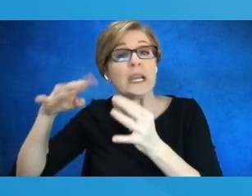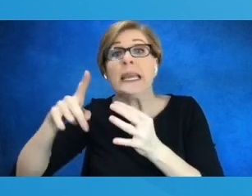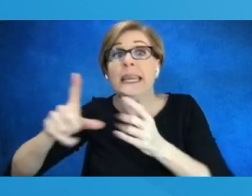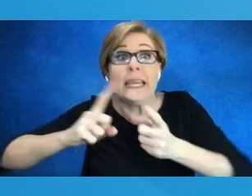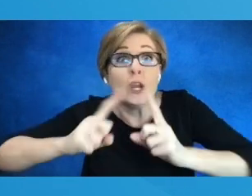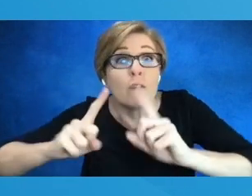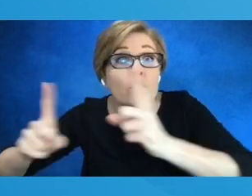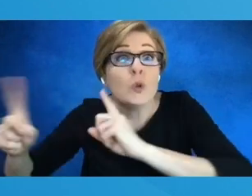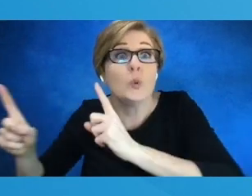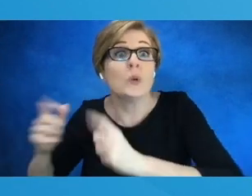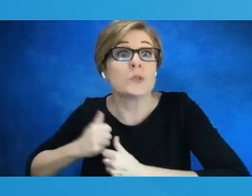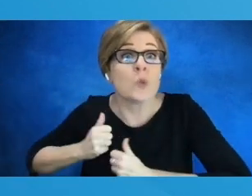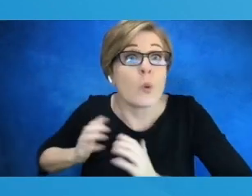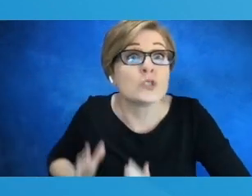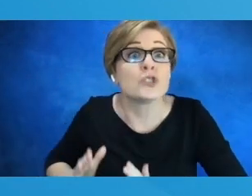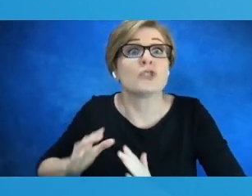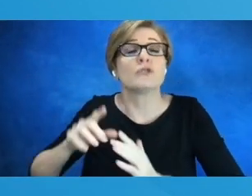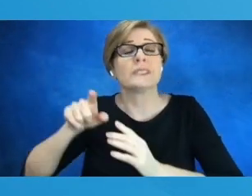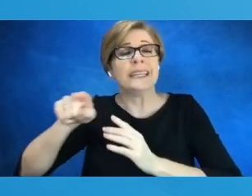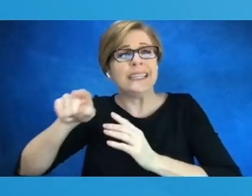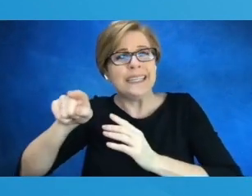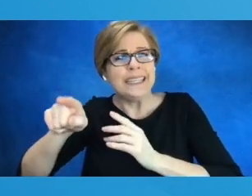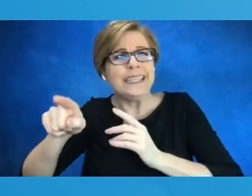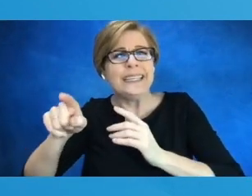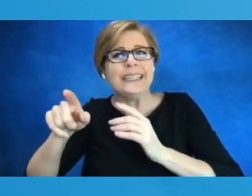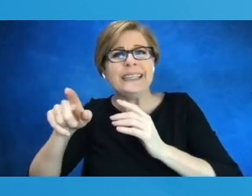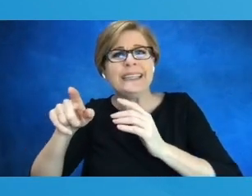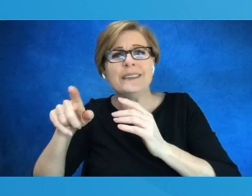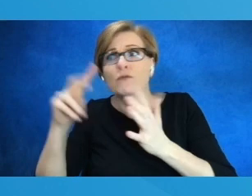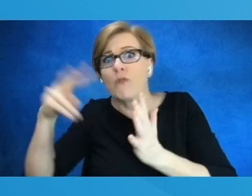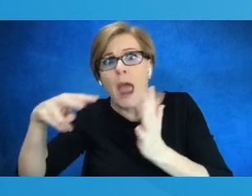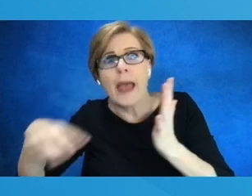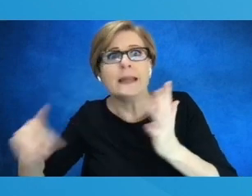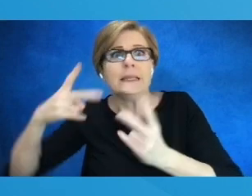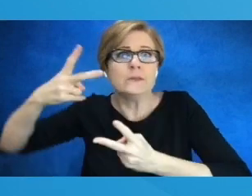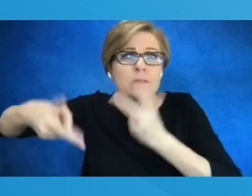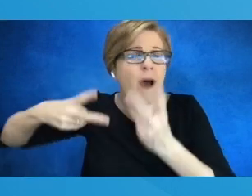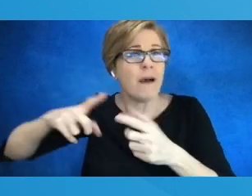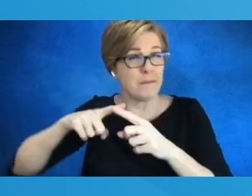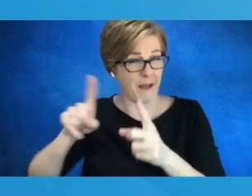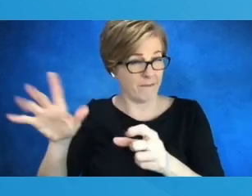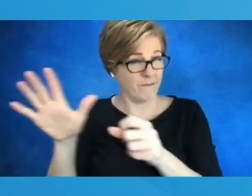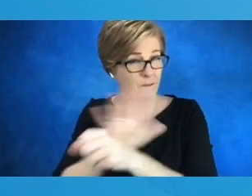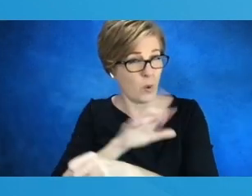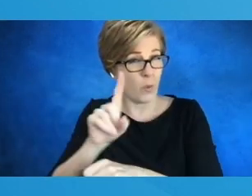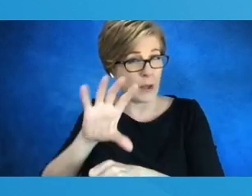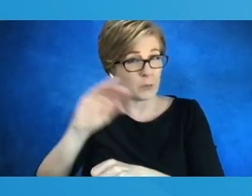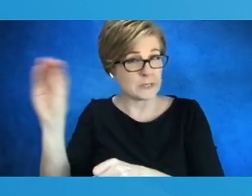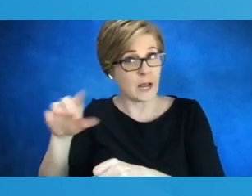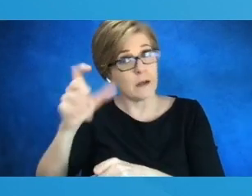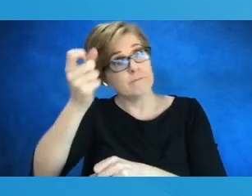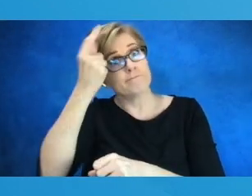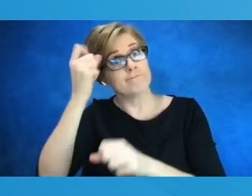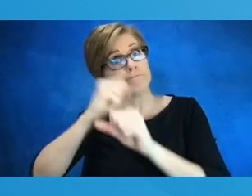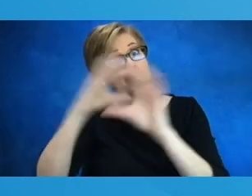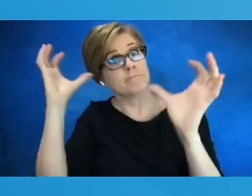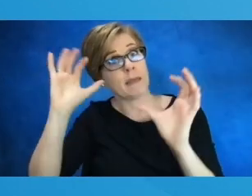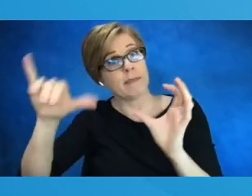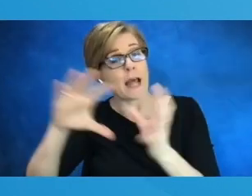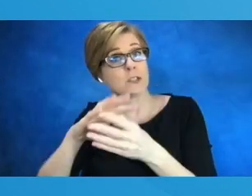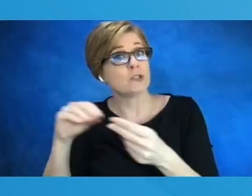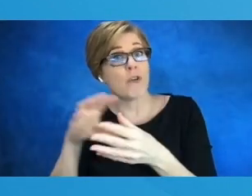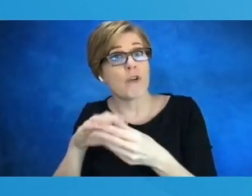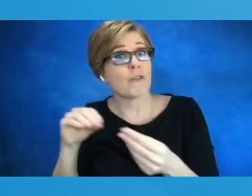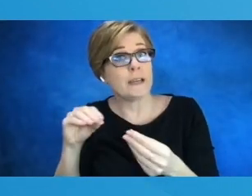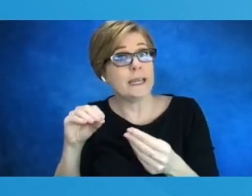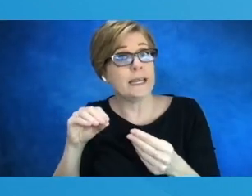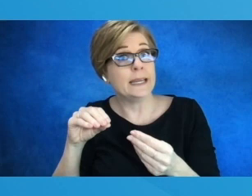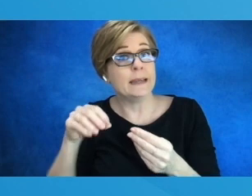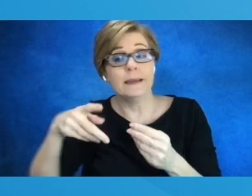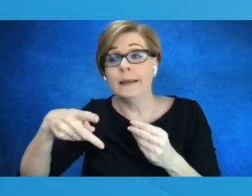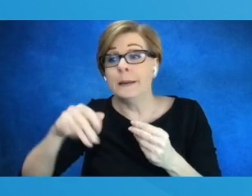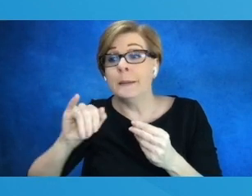But was not able to get all kind of the complete story of Pickett's Charge of the Battle of